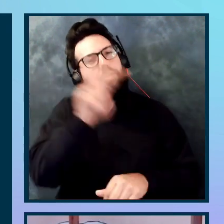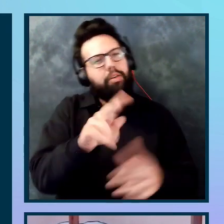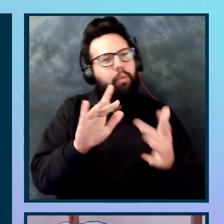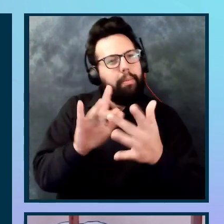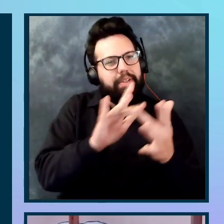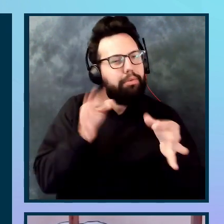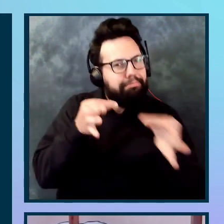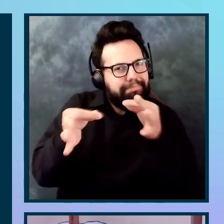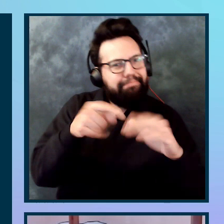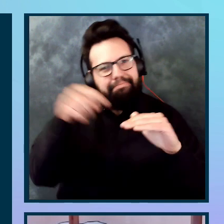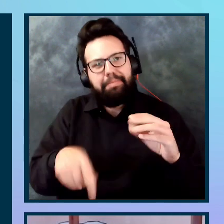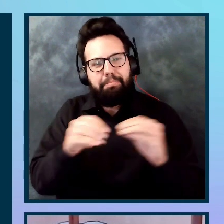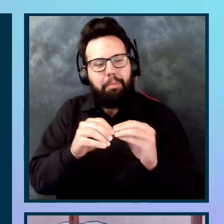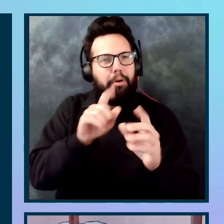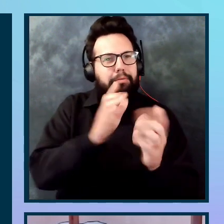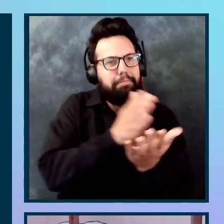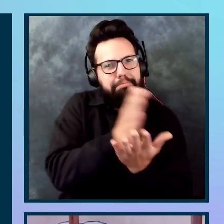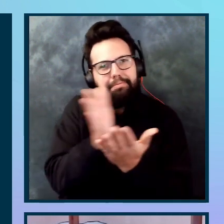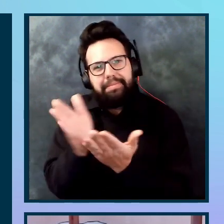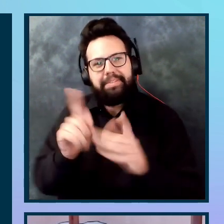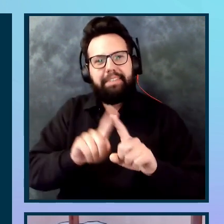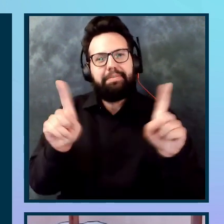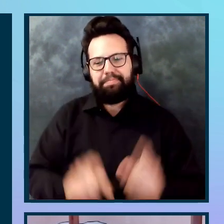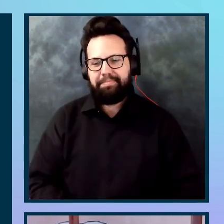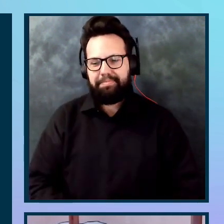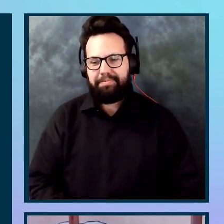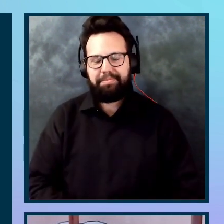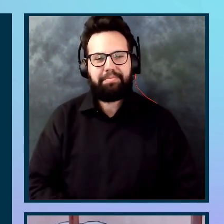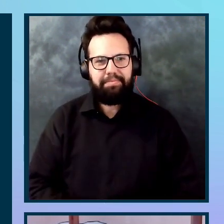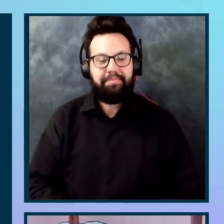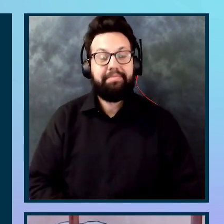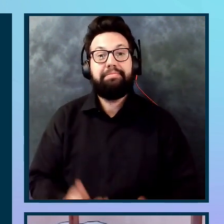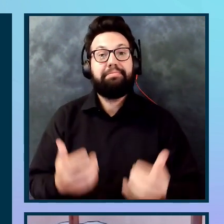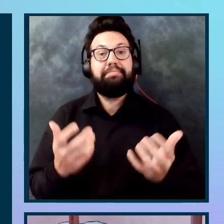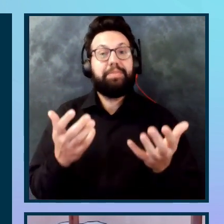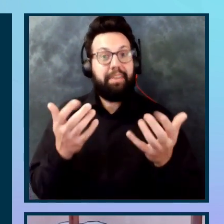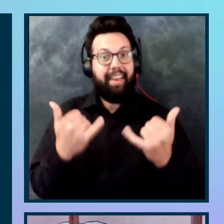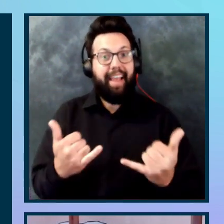Yeah, so now that you know that this process exists, I hope you use it,